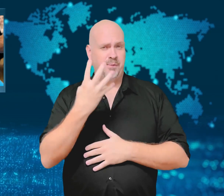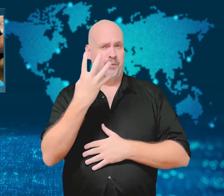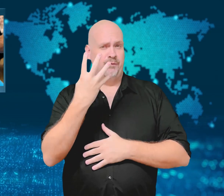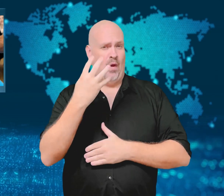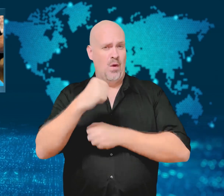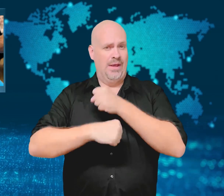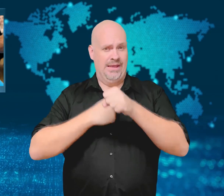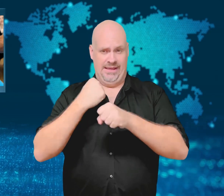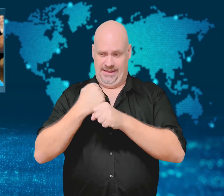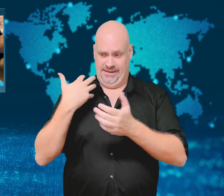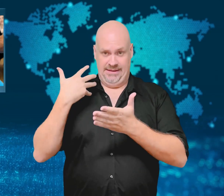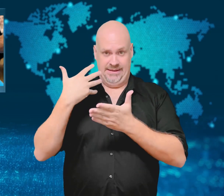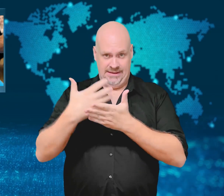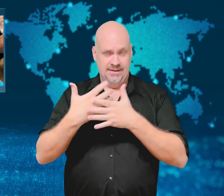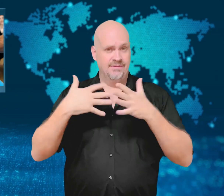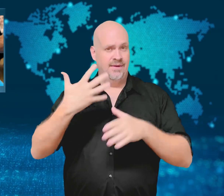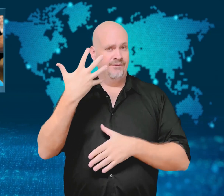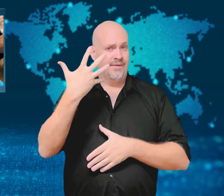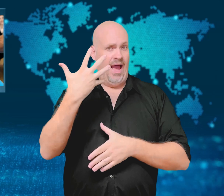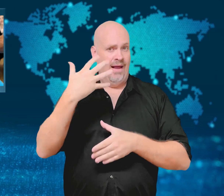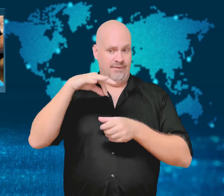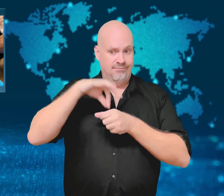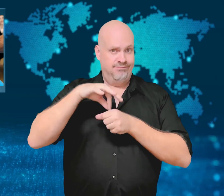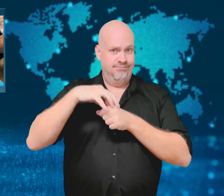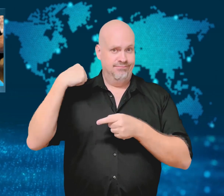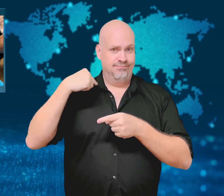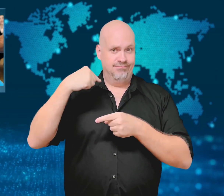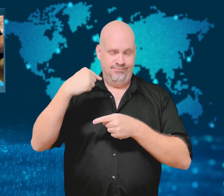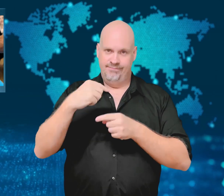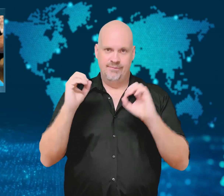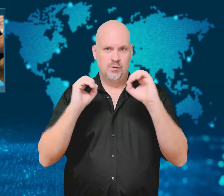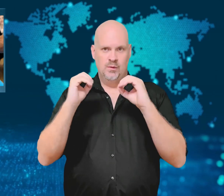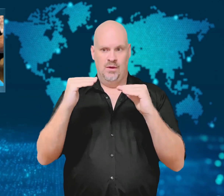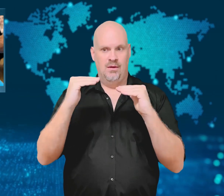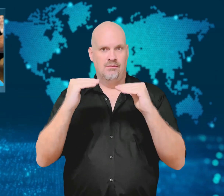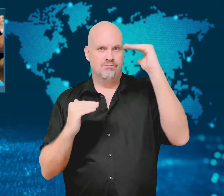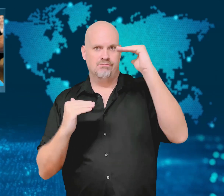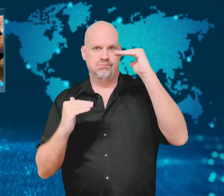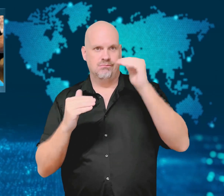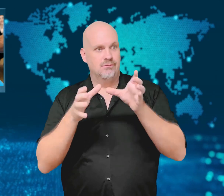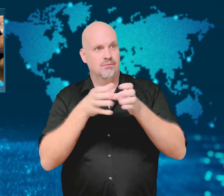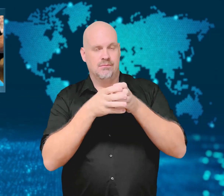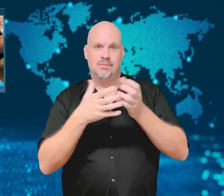party has managed to set up a majority government.